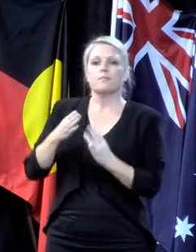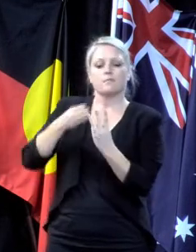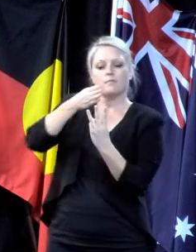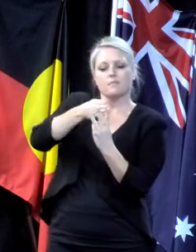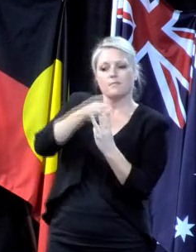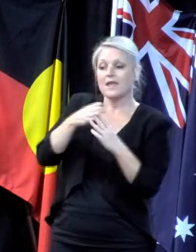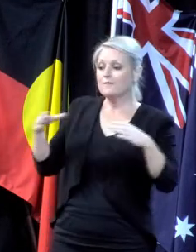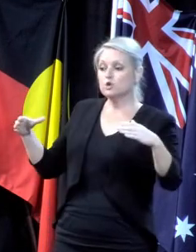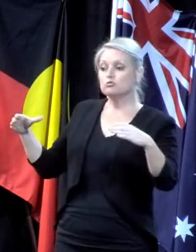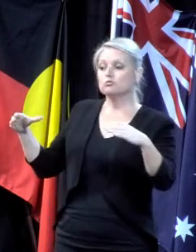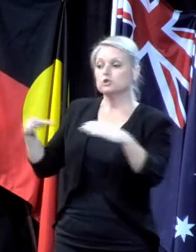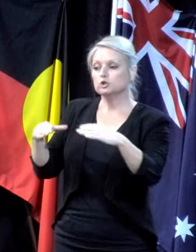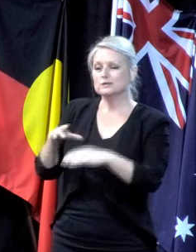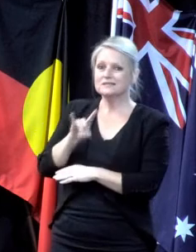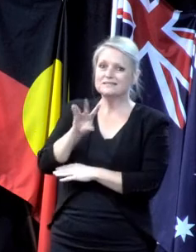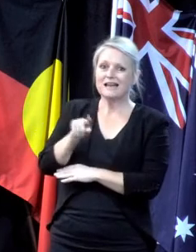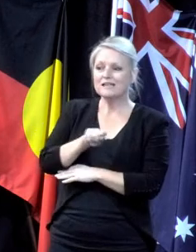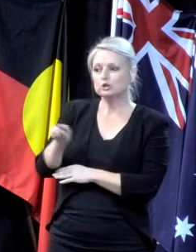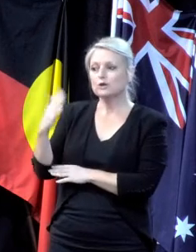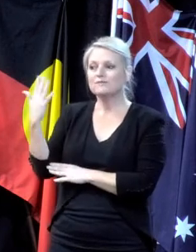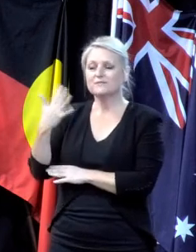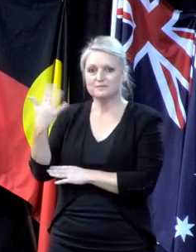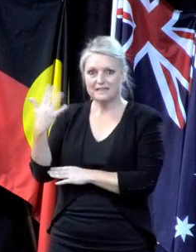the same impact as putting two teachers in with 25 students.